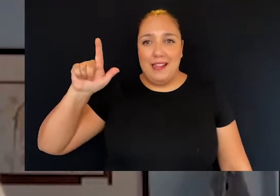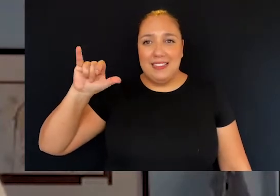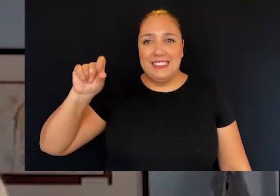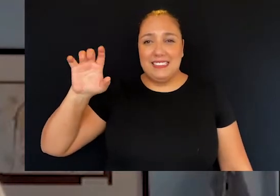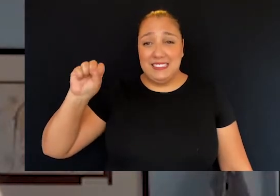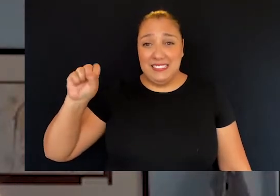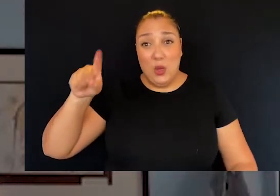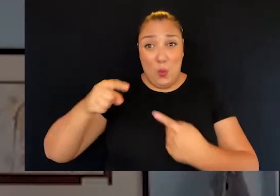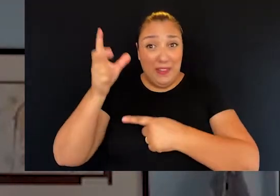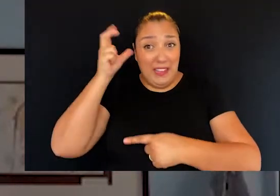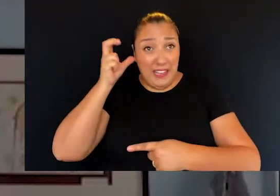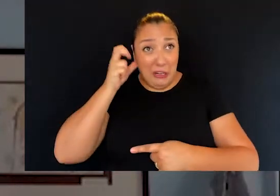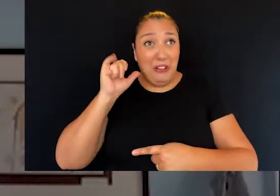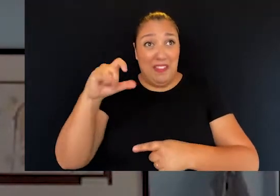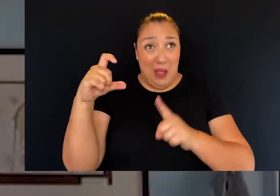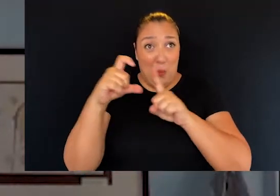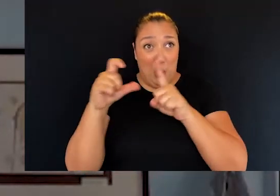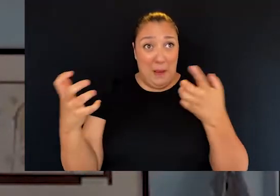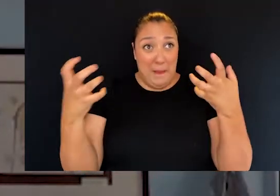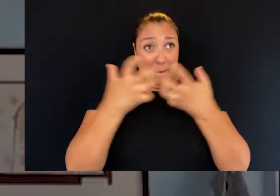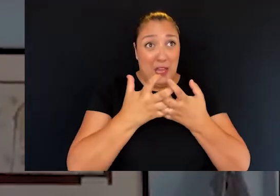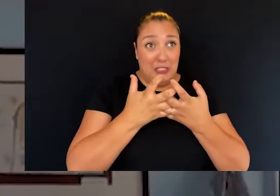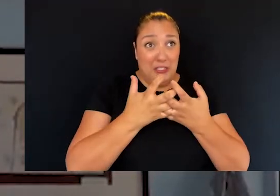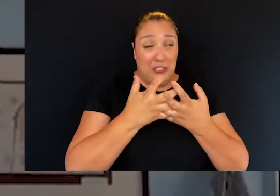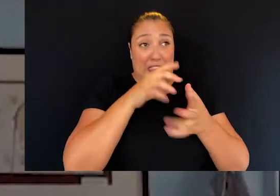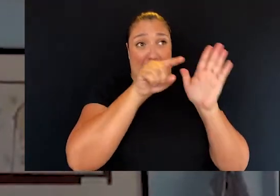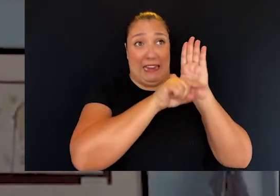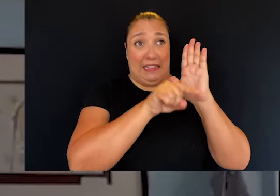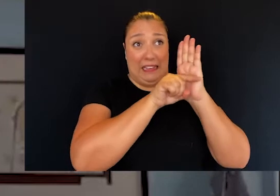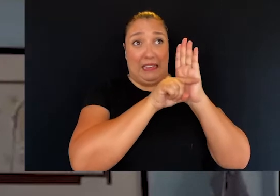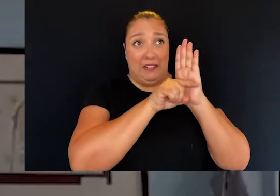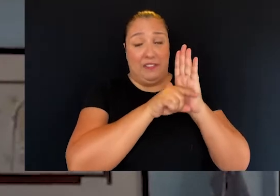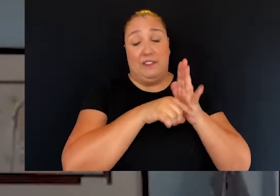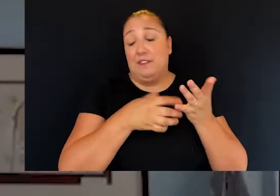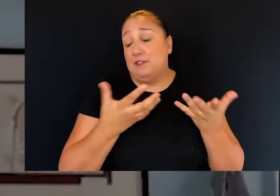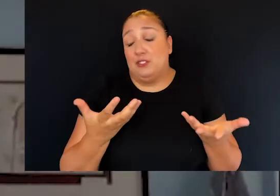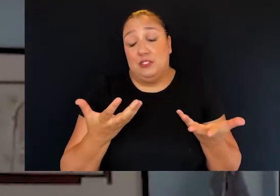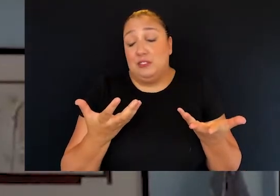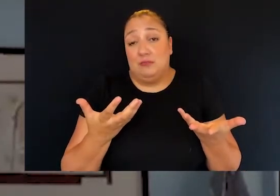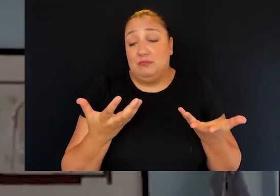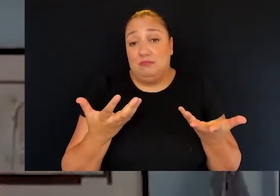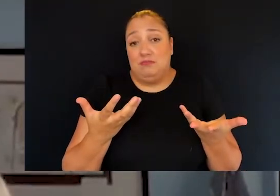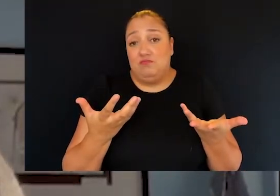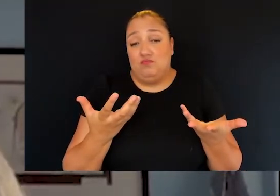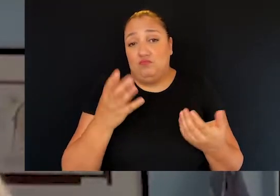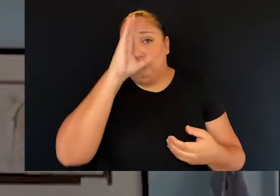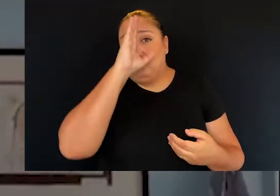in a negative connotation. It's, it's, it's just blatantly, you know, a wrong way